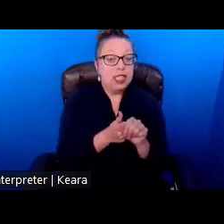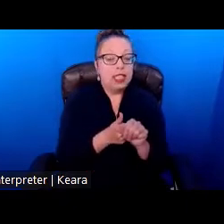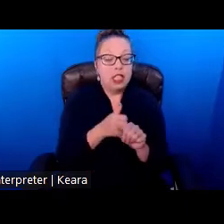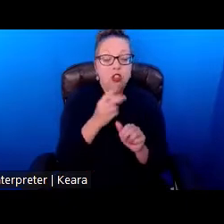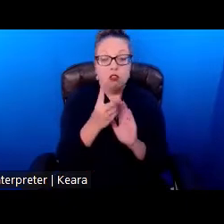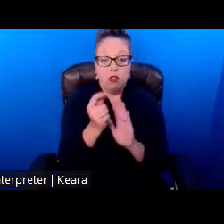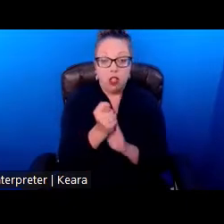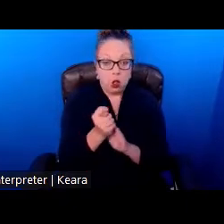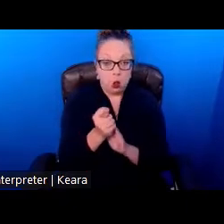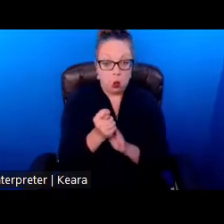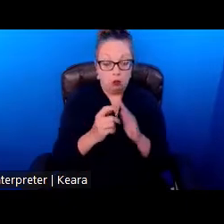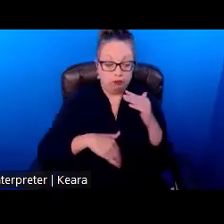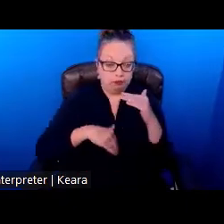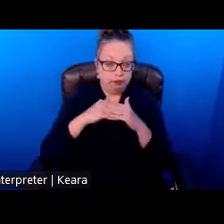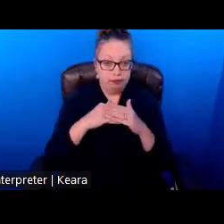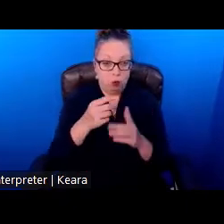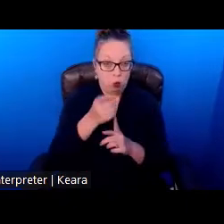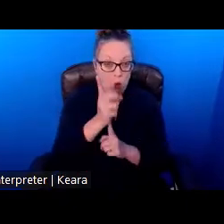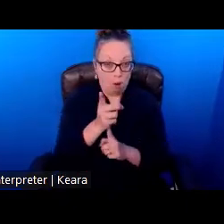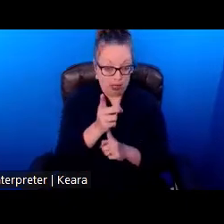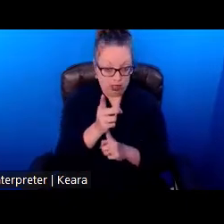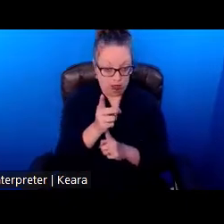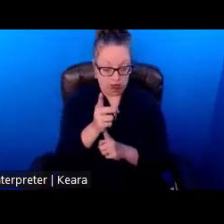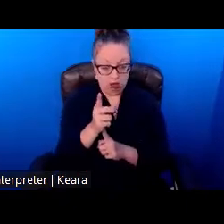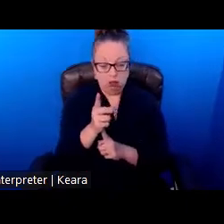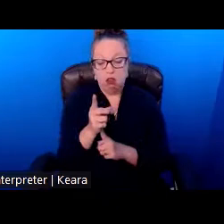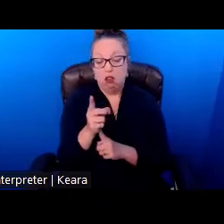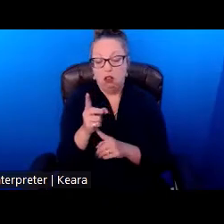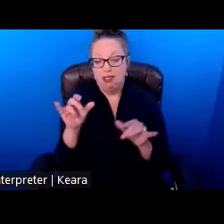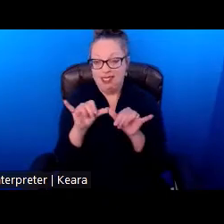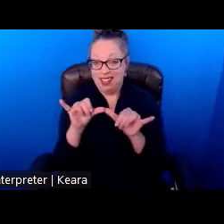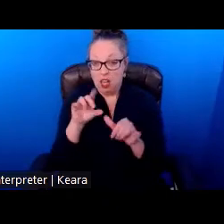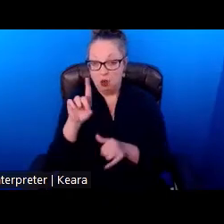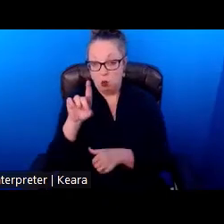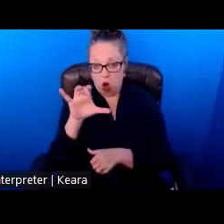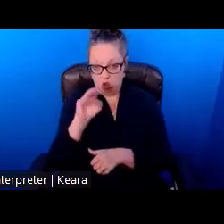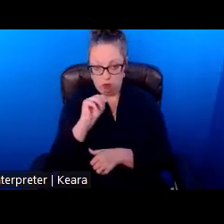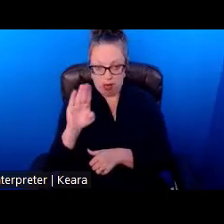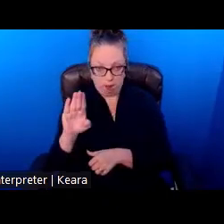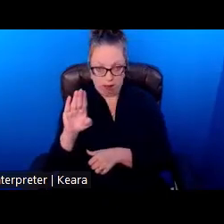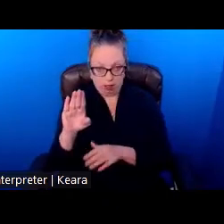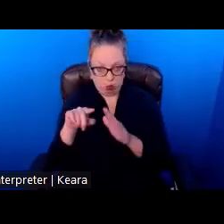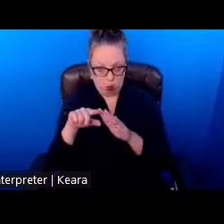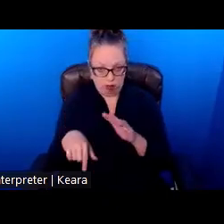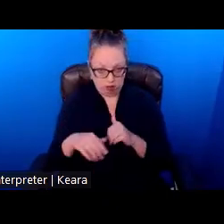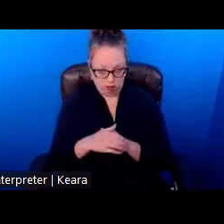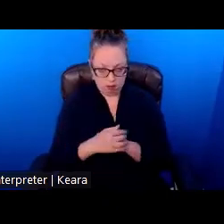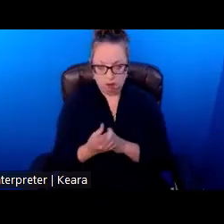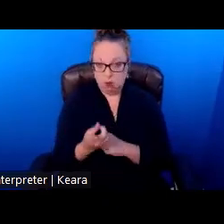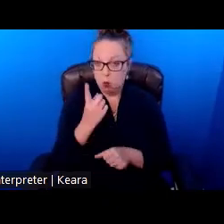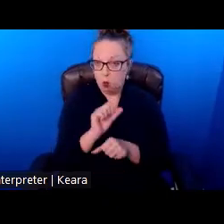minute in length and no larger than 100MB. Only one work sample should be documented